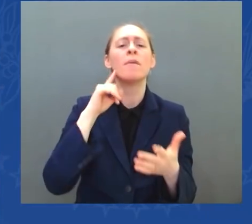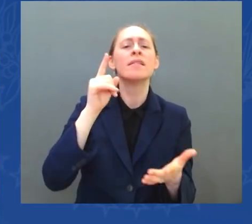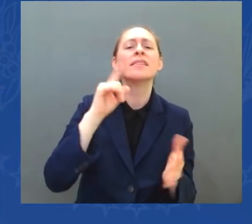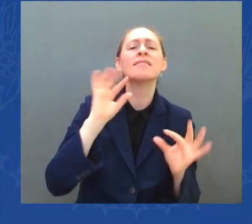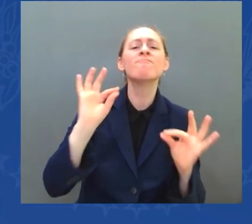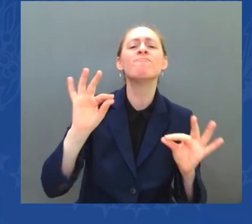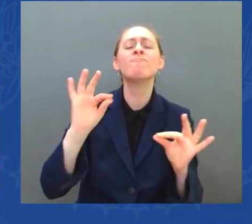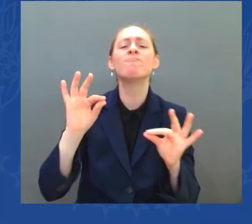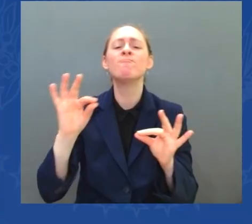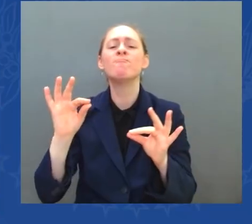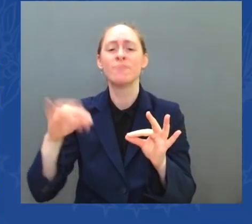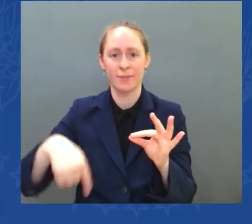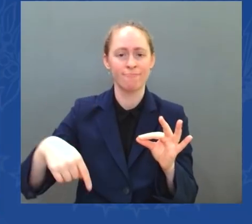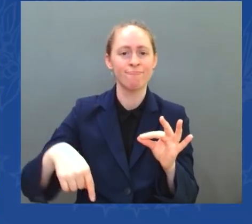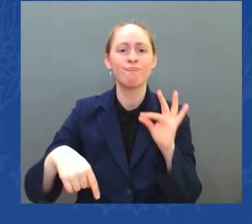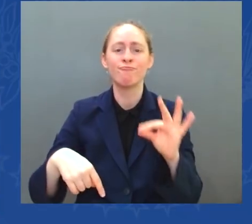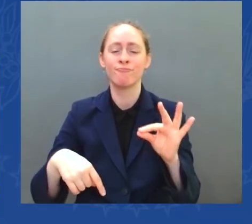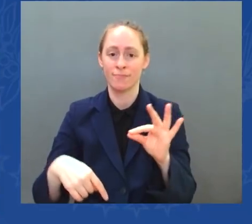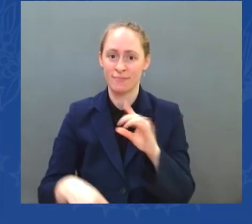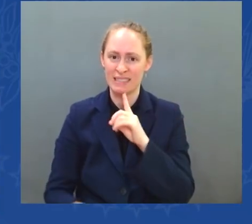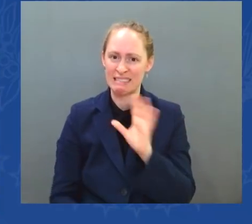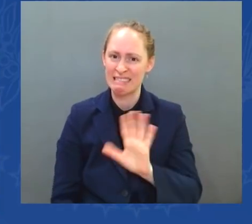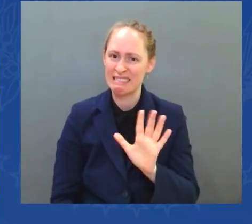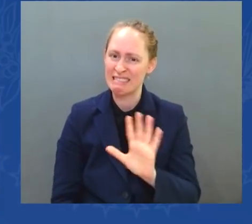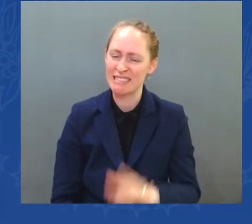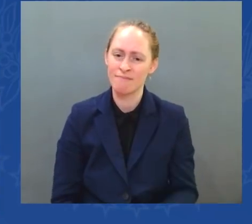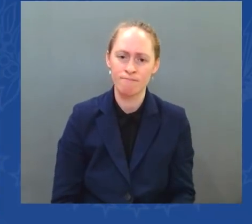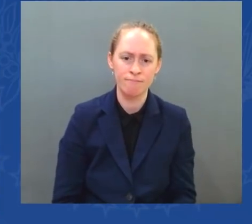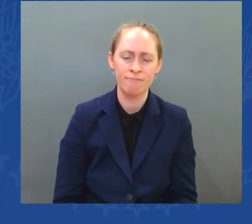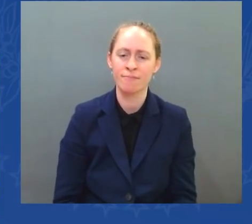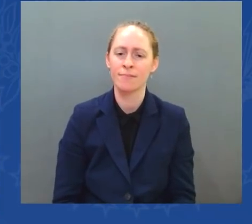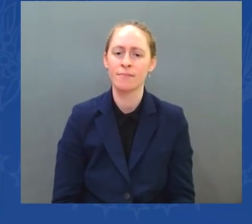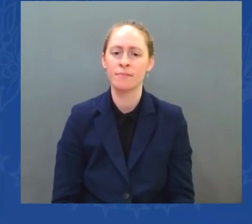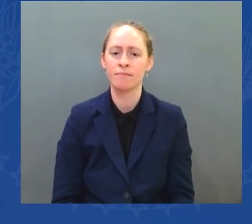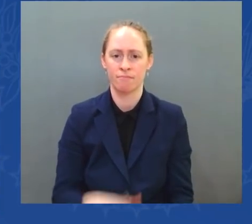alone to upgrade your airport infrastructure, $92 million.